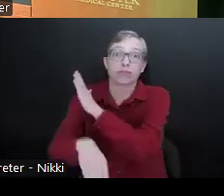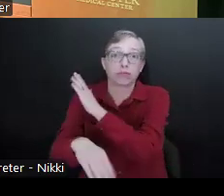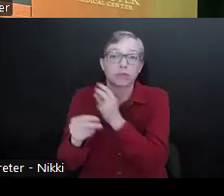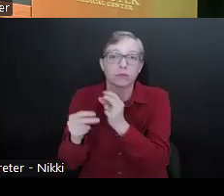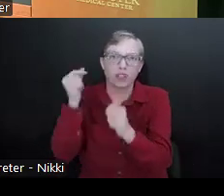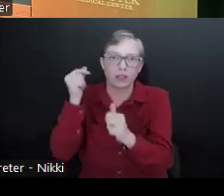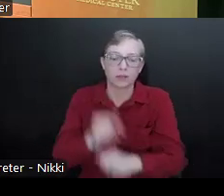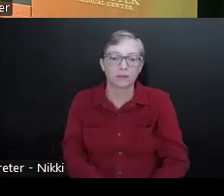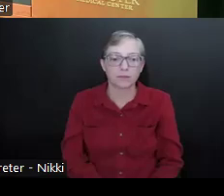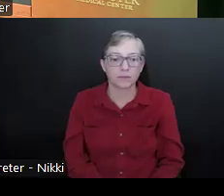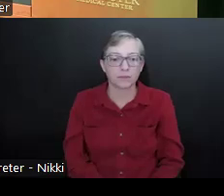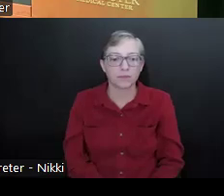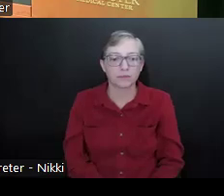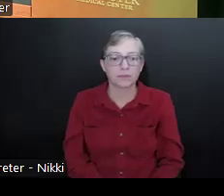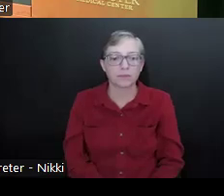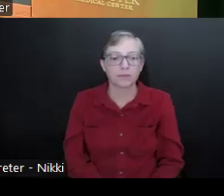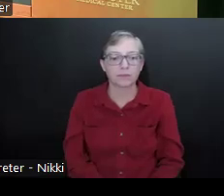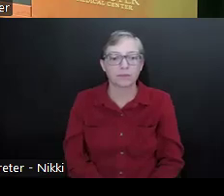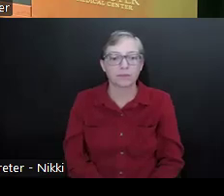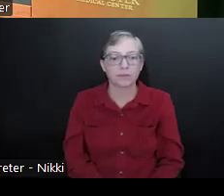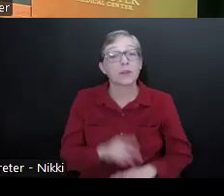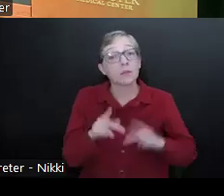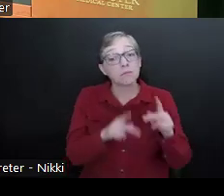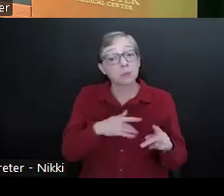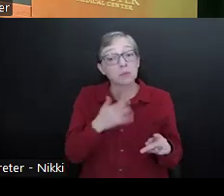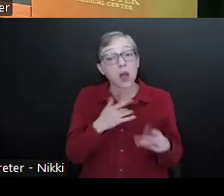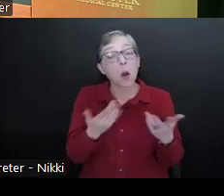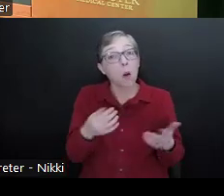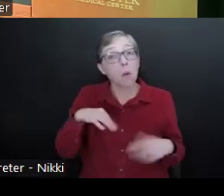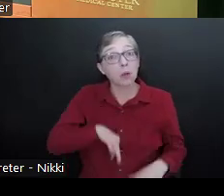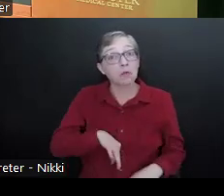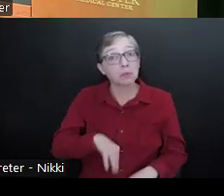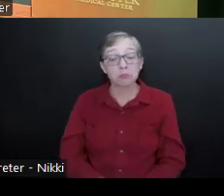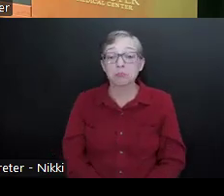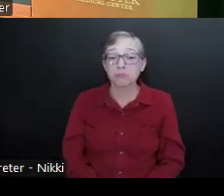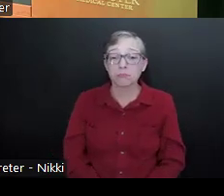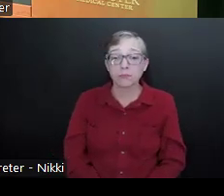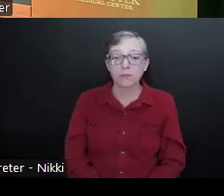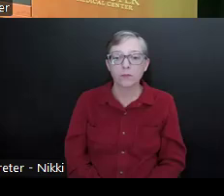kind of rated these as as being potentially useful in terms of our kind of main kind of efficacy